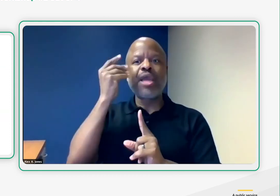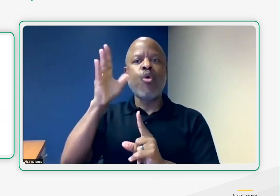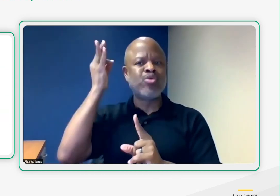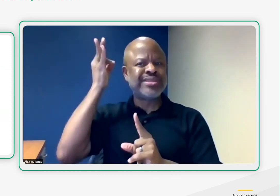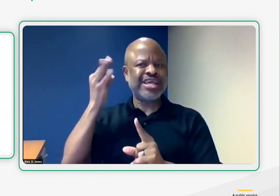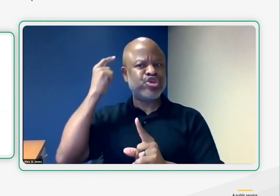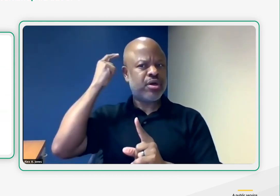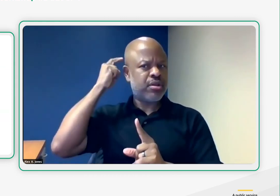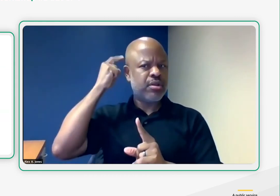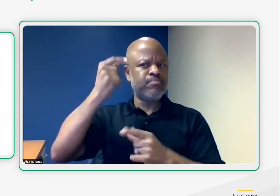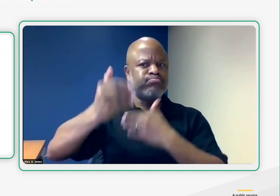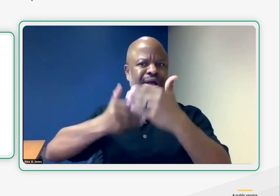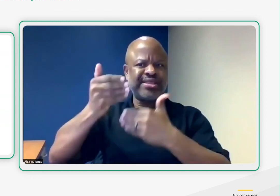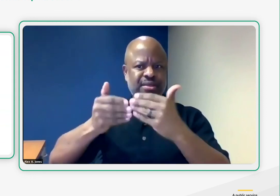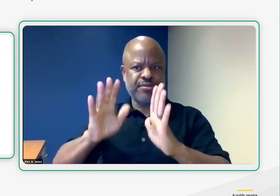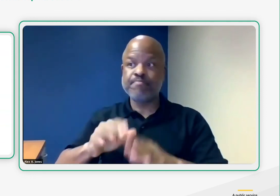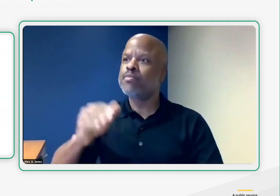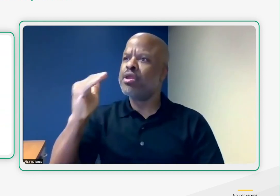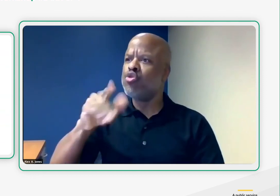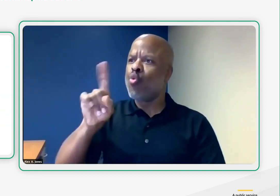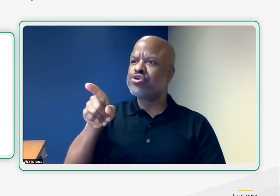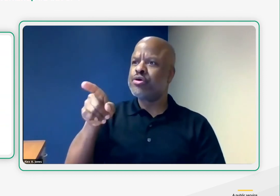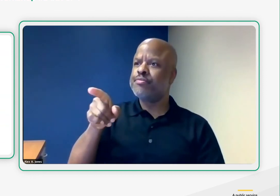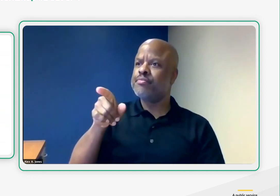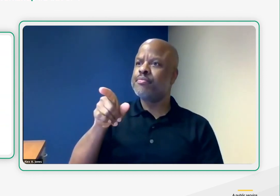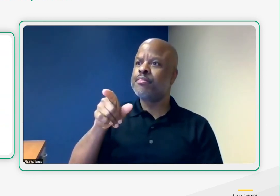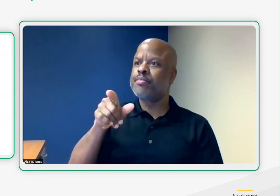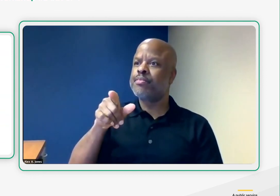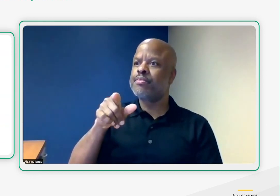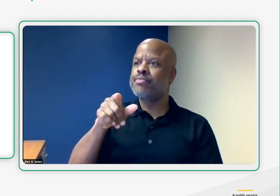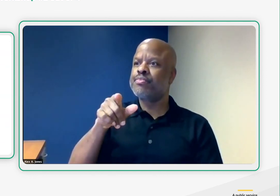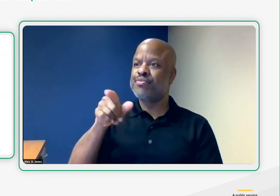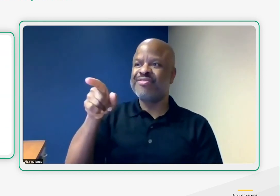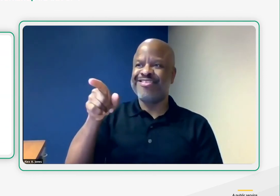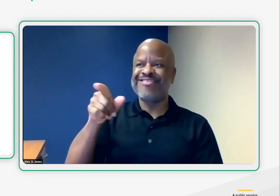And that talks about how decision making impacts your cognitive process and biases.